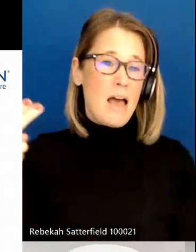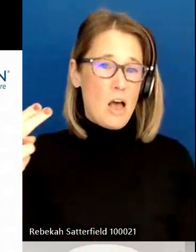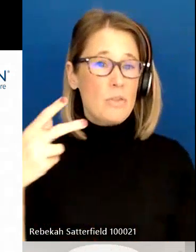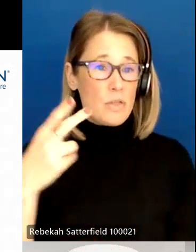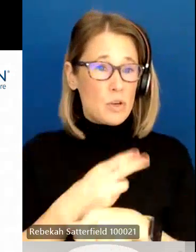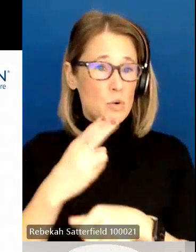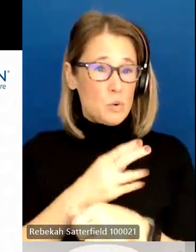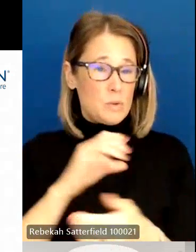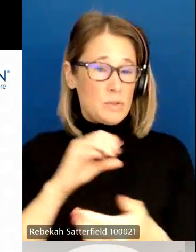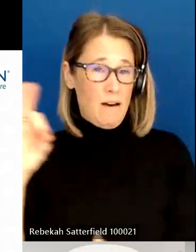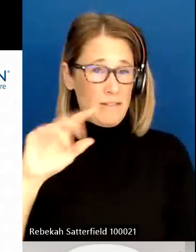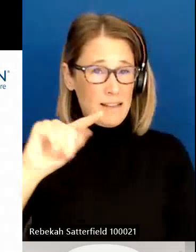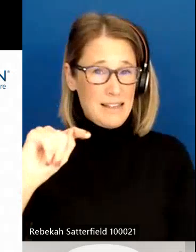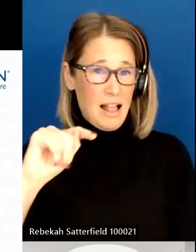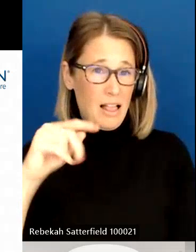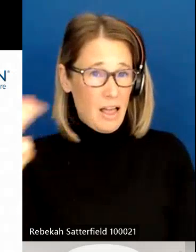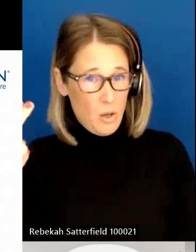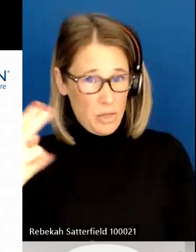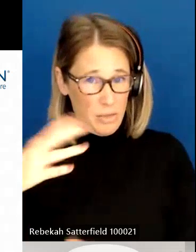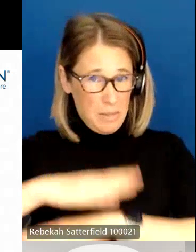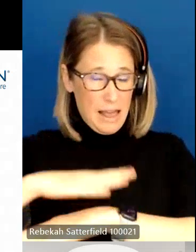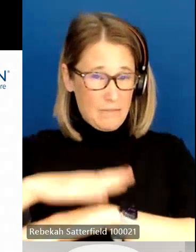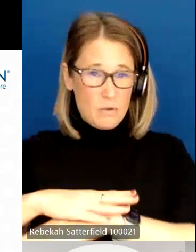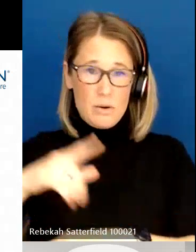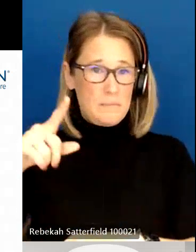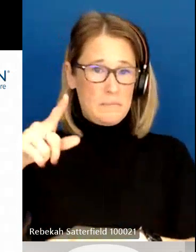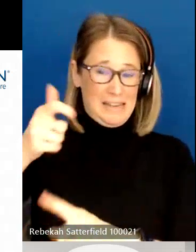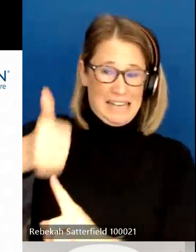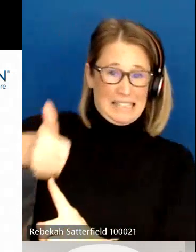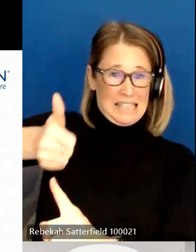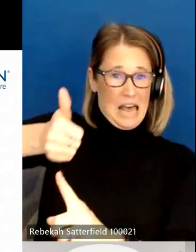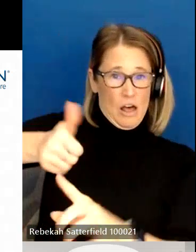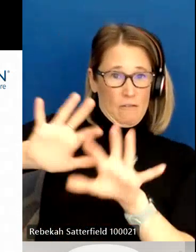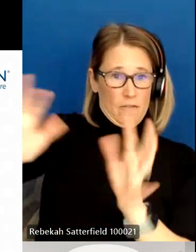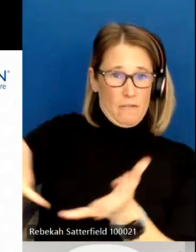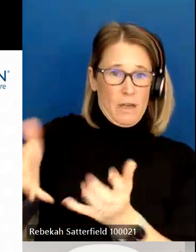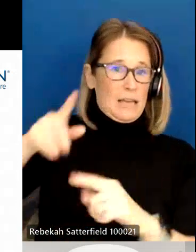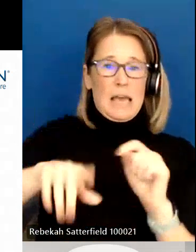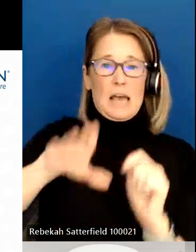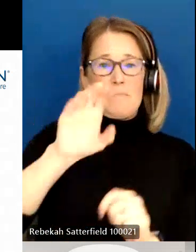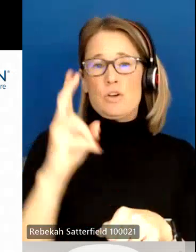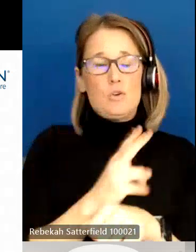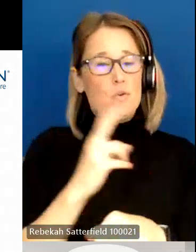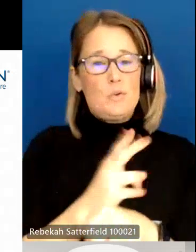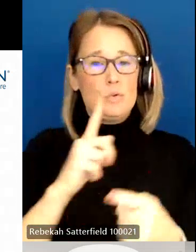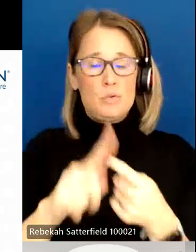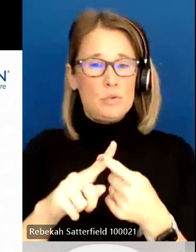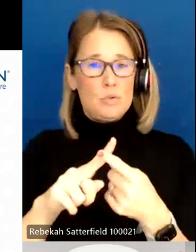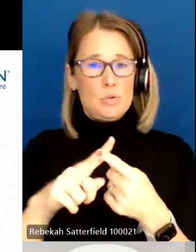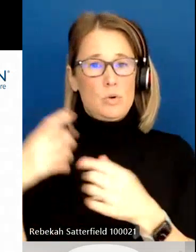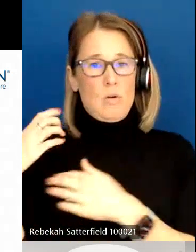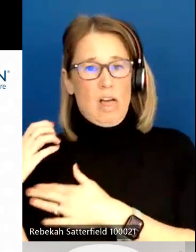platform cannot um inherently or intrinsically be used to put the onus on the patient to to find